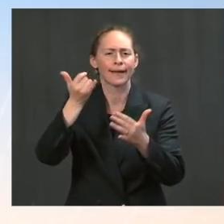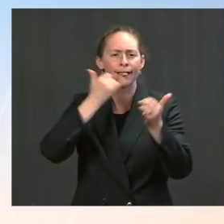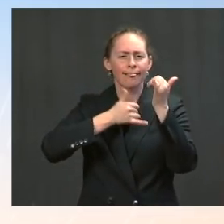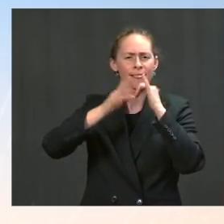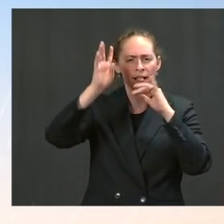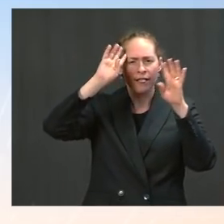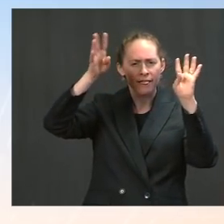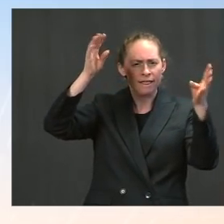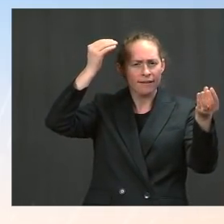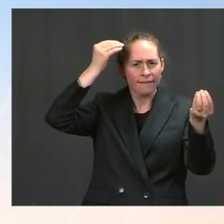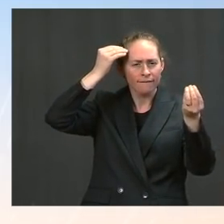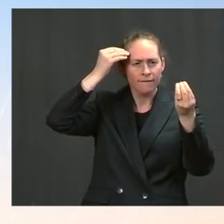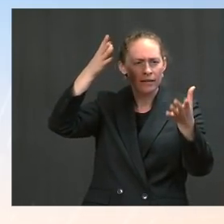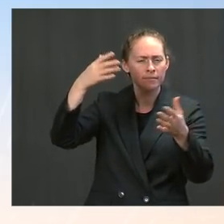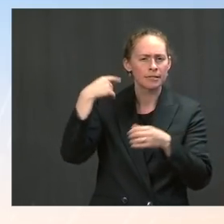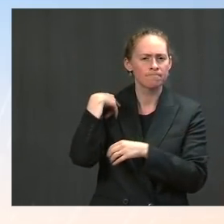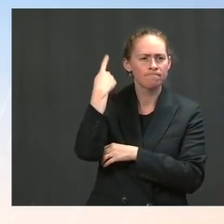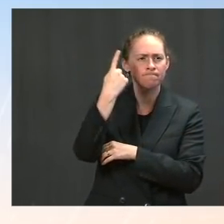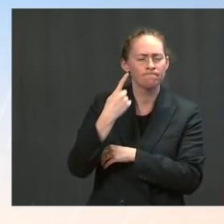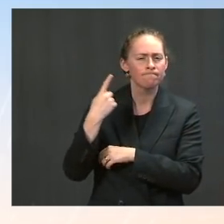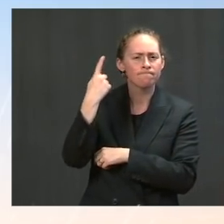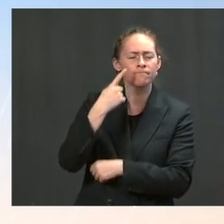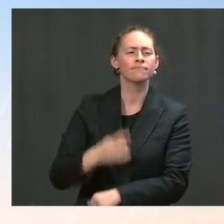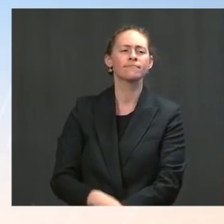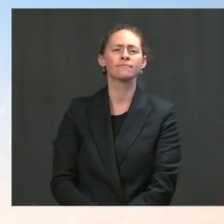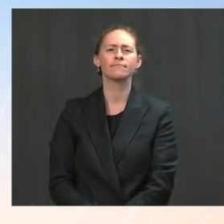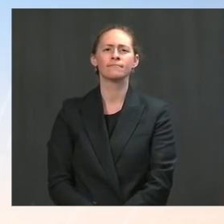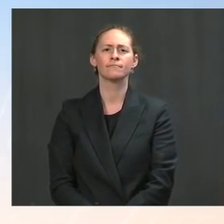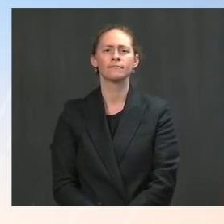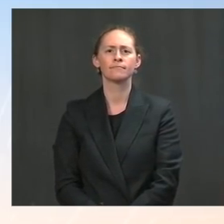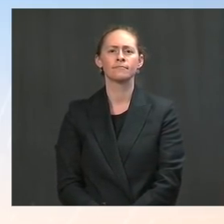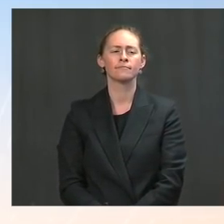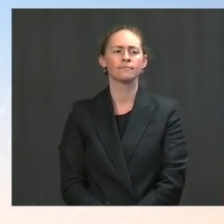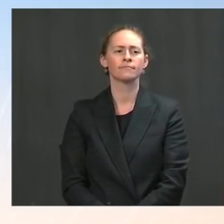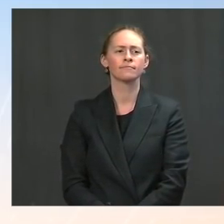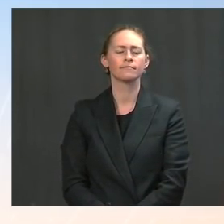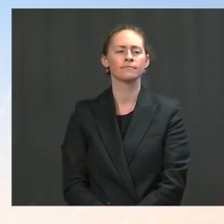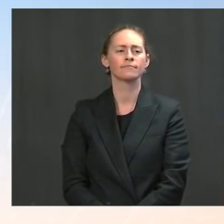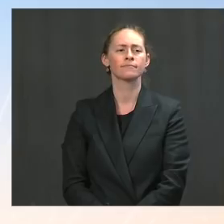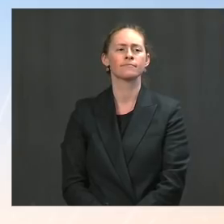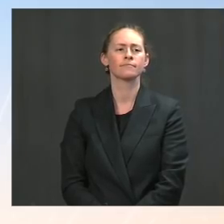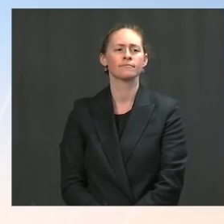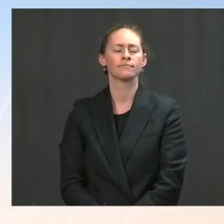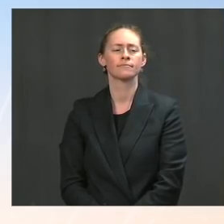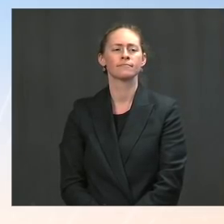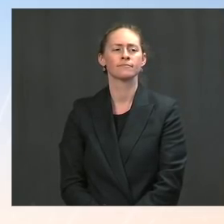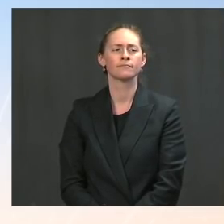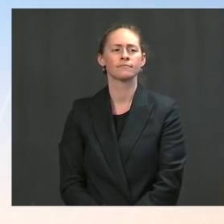that ivermectin -- am I pronouncing that right? -- as a promising treatment for COVID as misinformation?